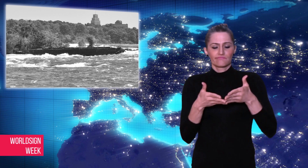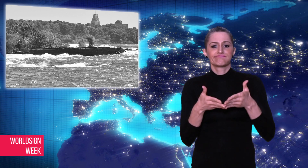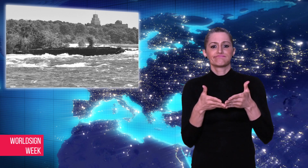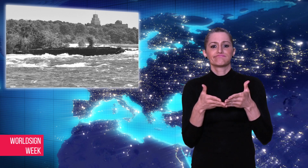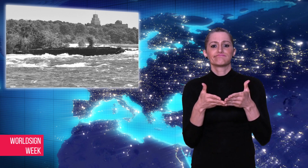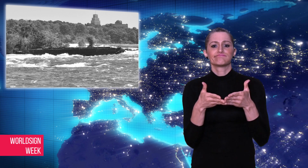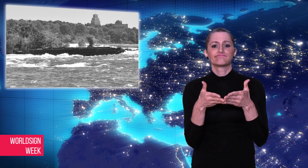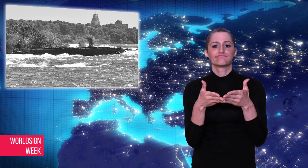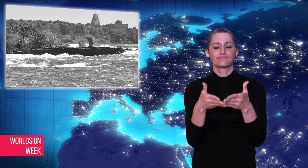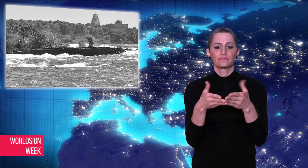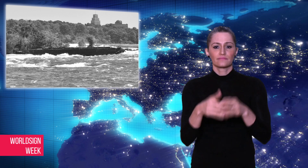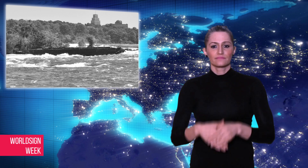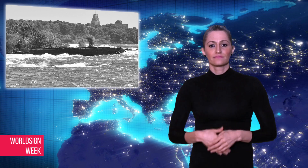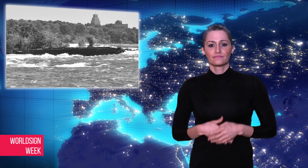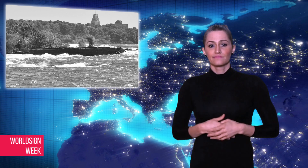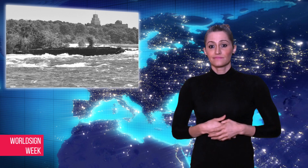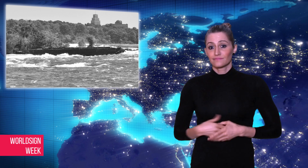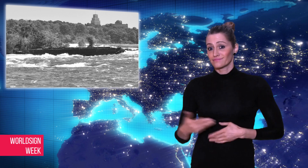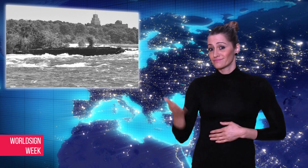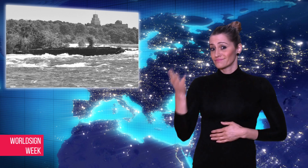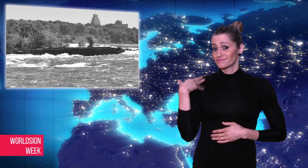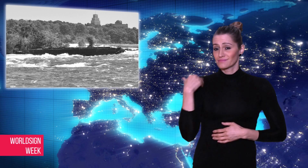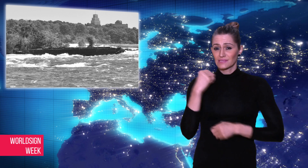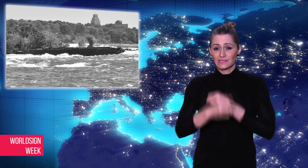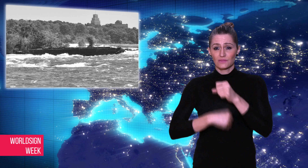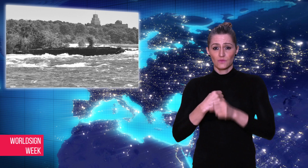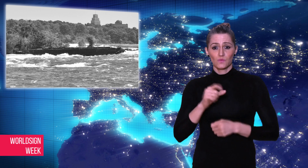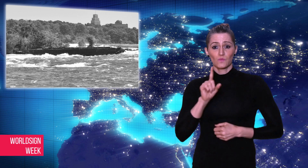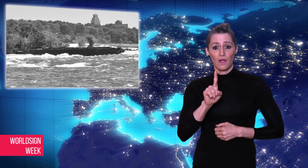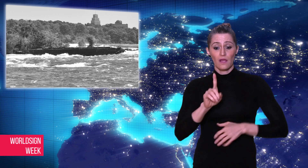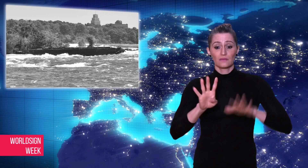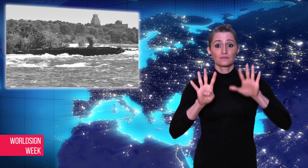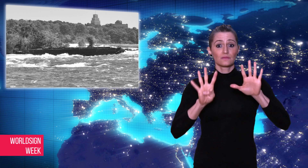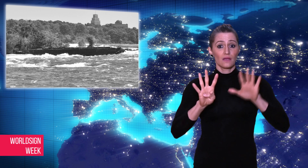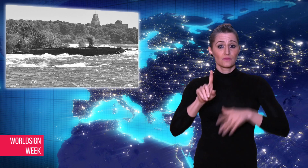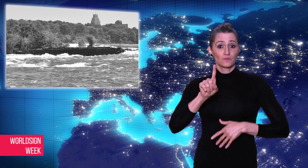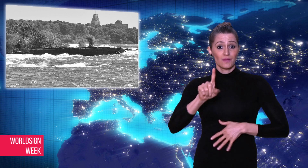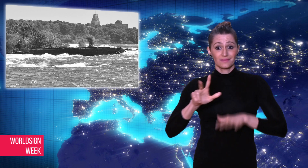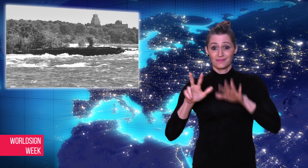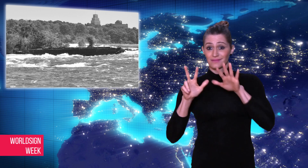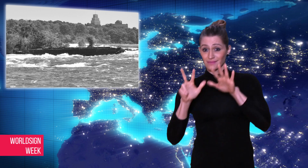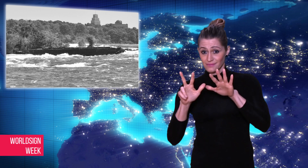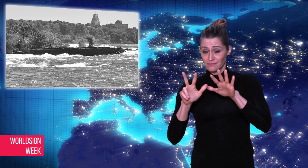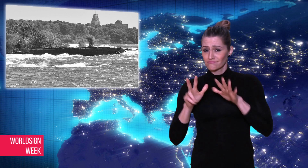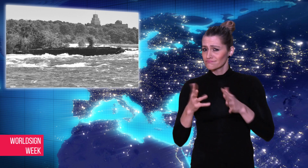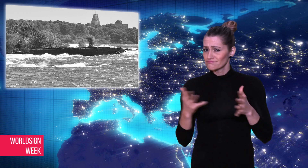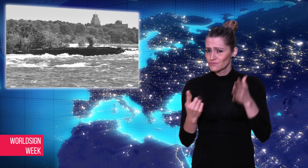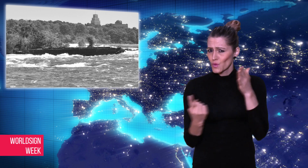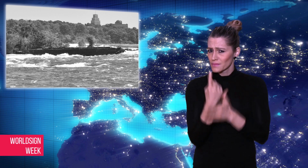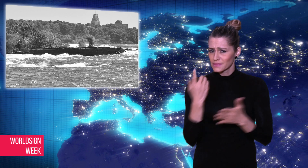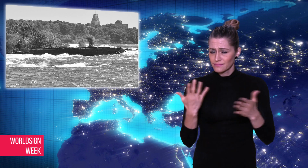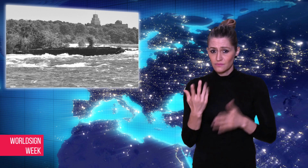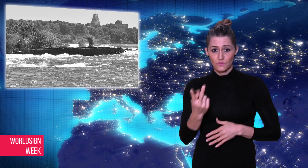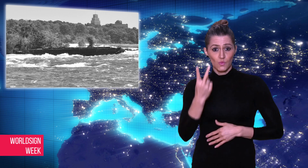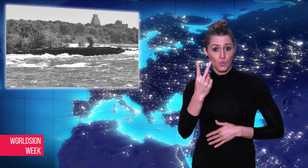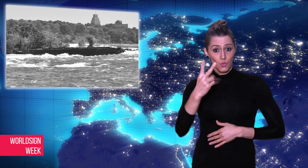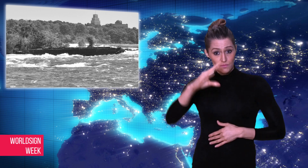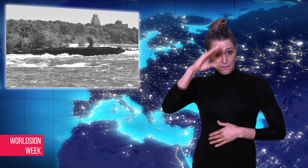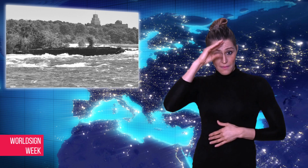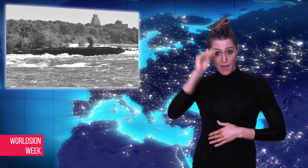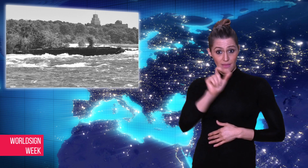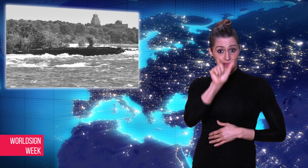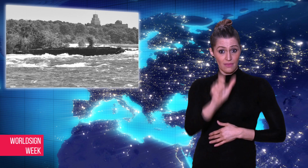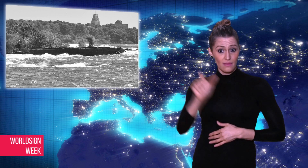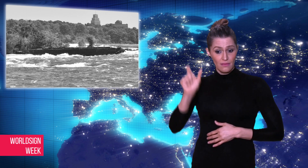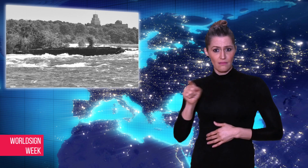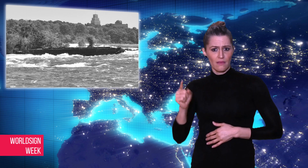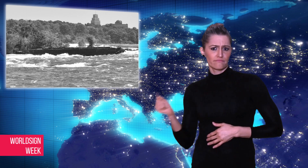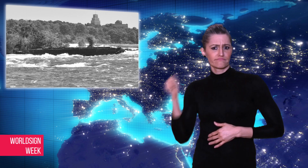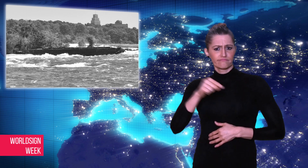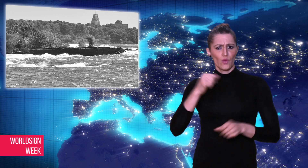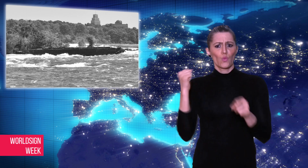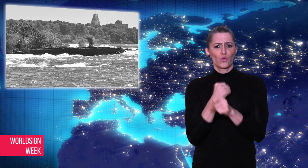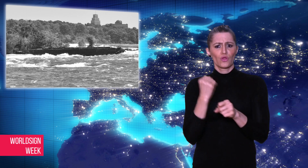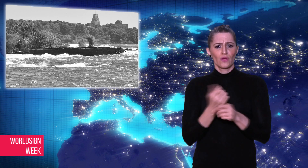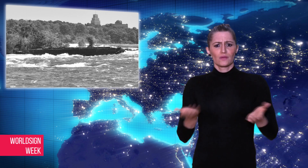In 1918, it was involved in a dredging operation in